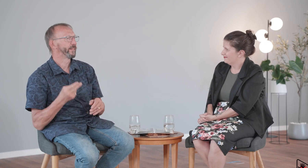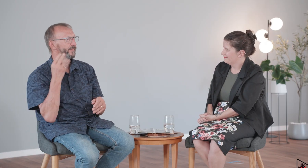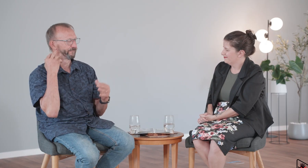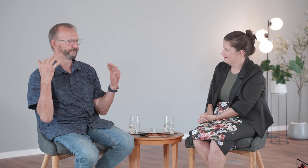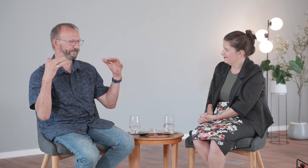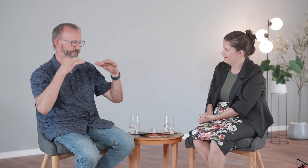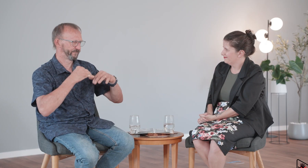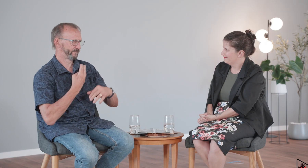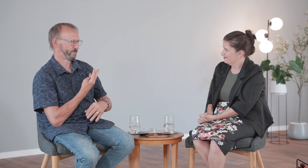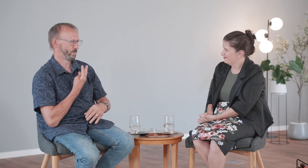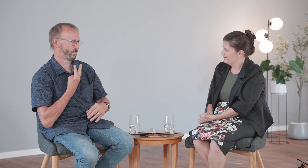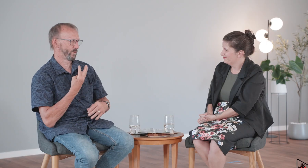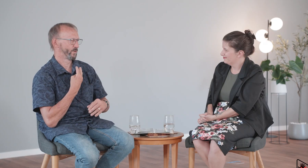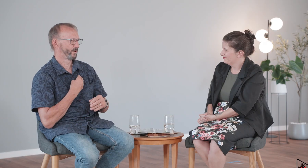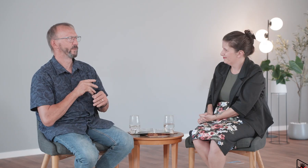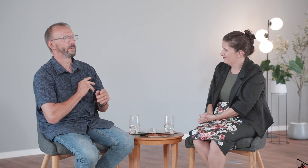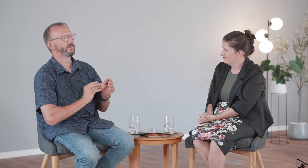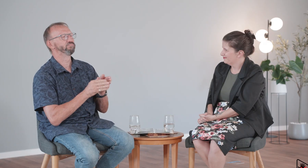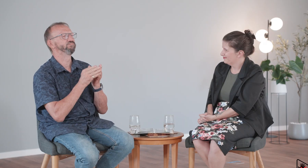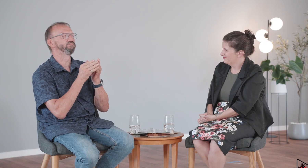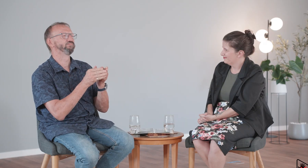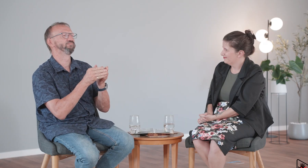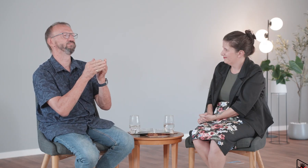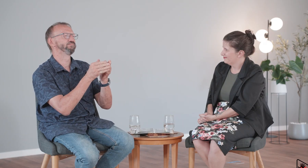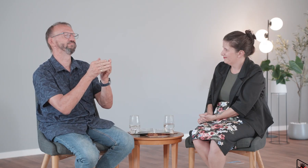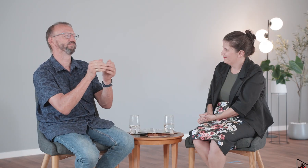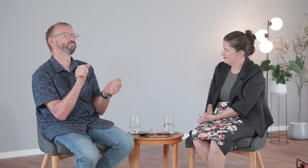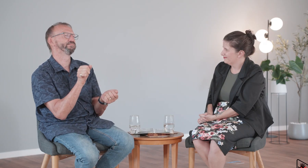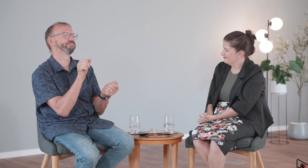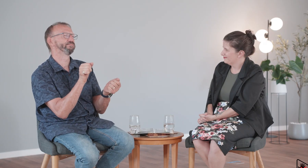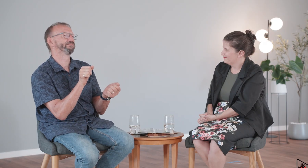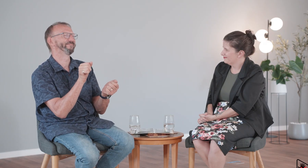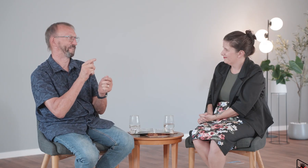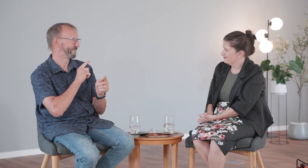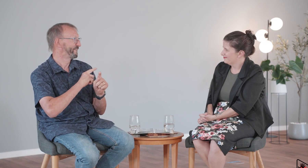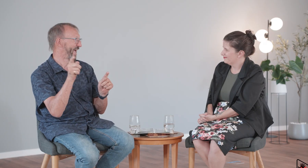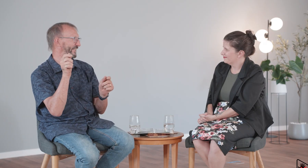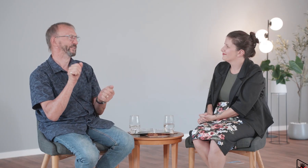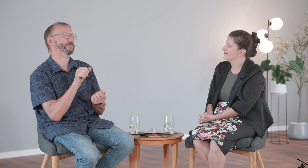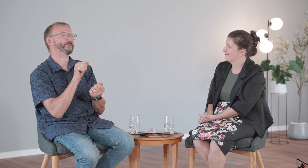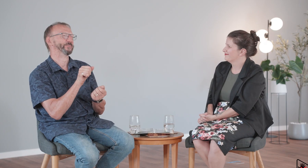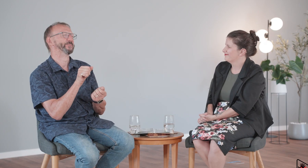Um, so we had one of those and there was four of us, all Deaf going on a fishing trip and we were